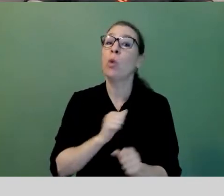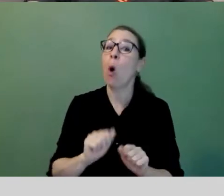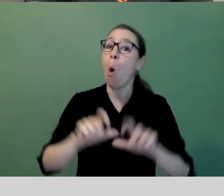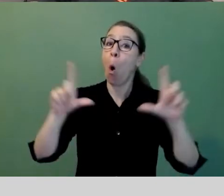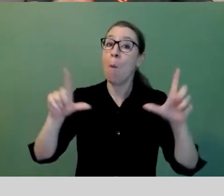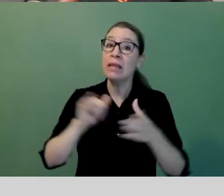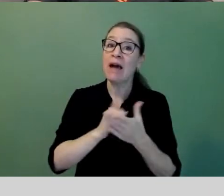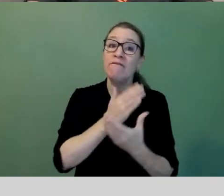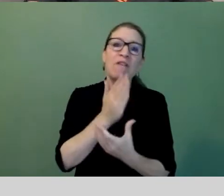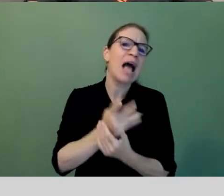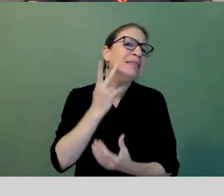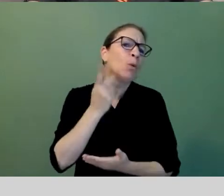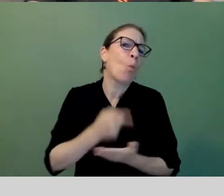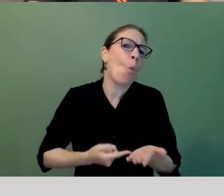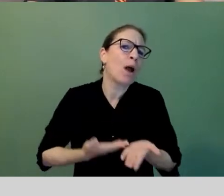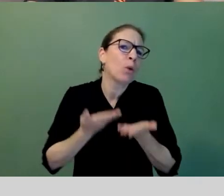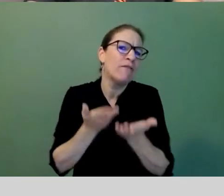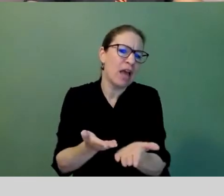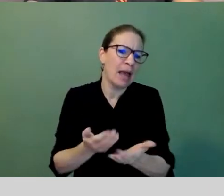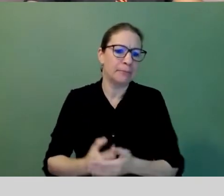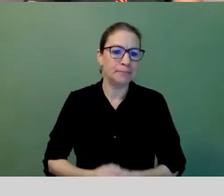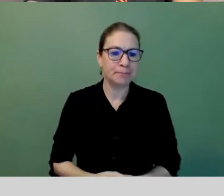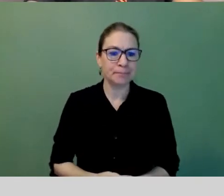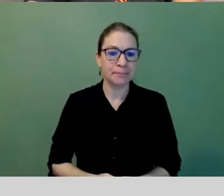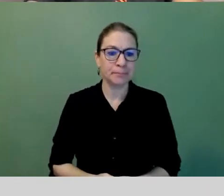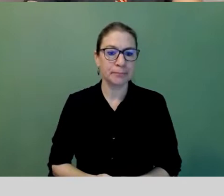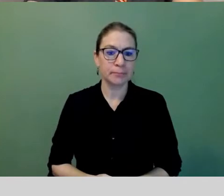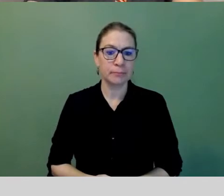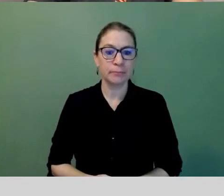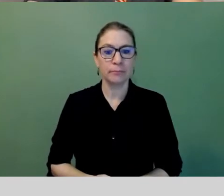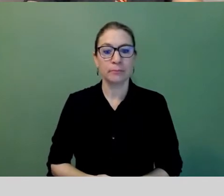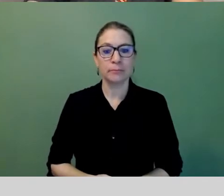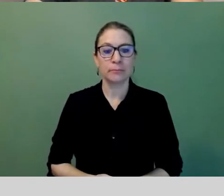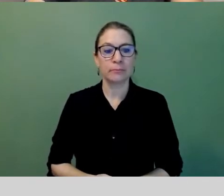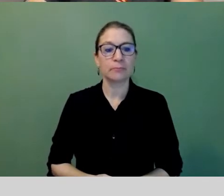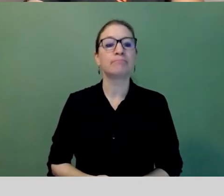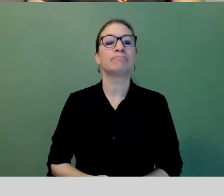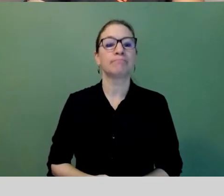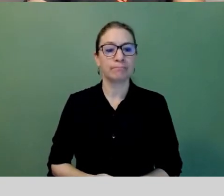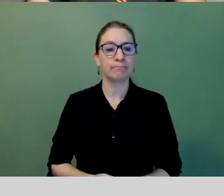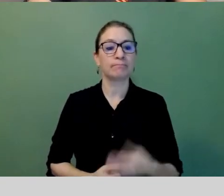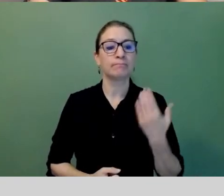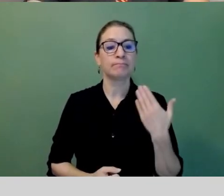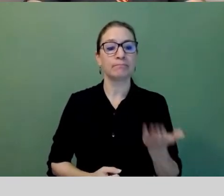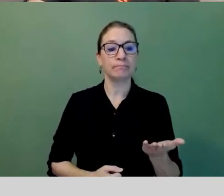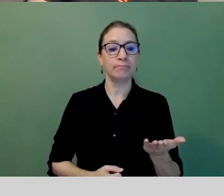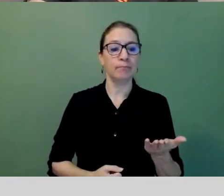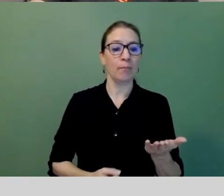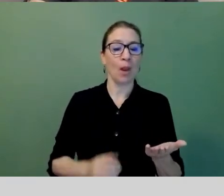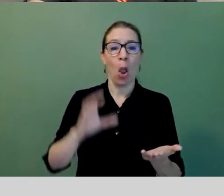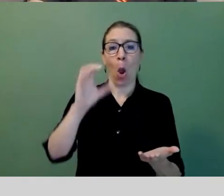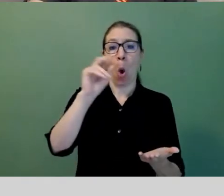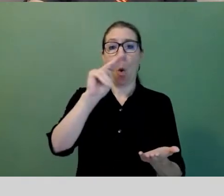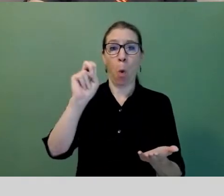and see what does the file contain? Okay, so here it is the 110-easy-class-variable.py